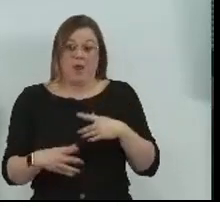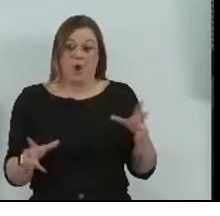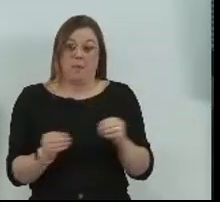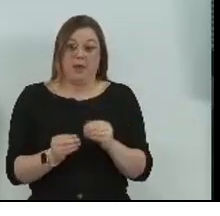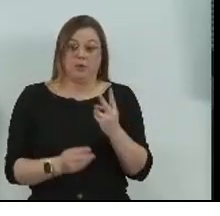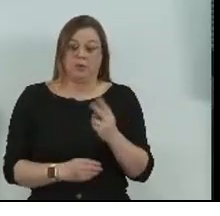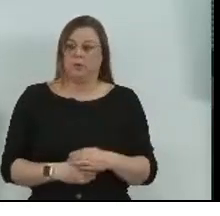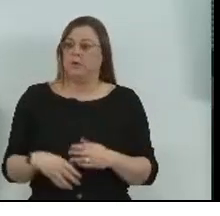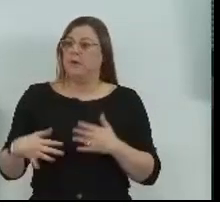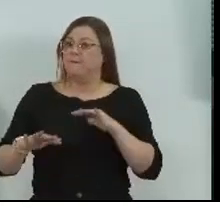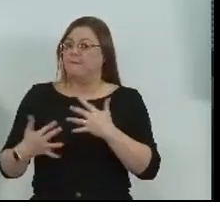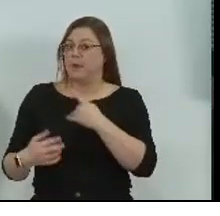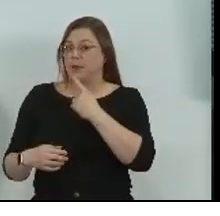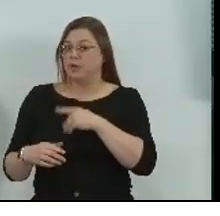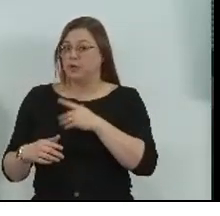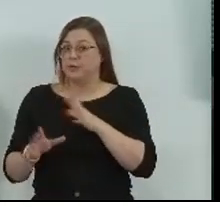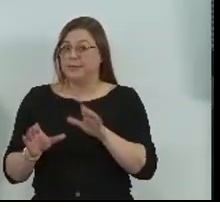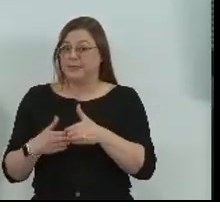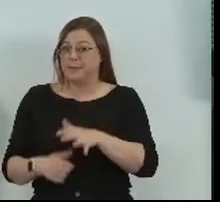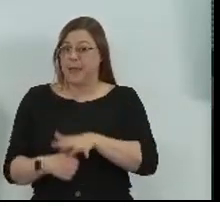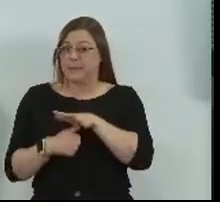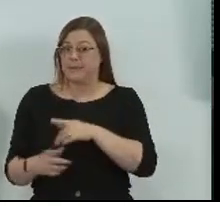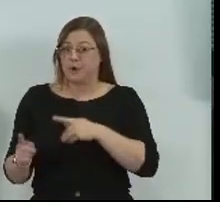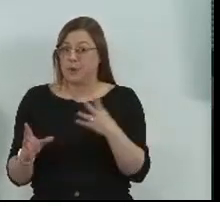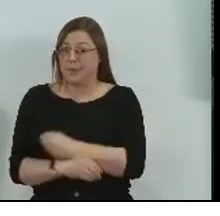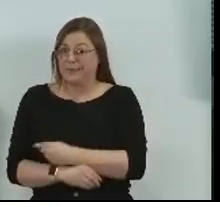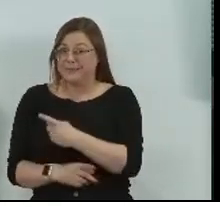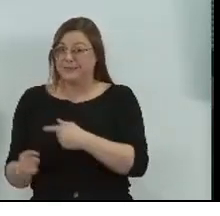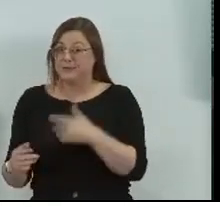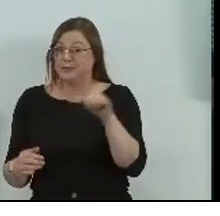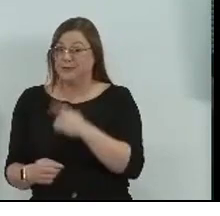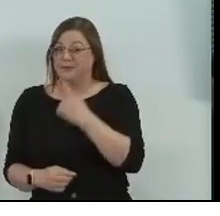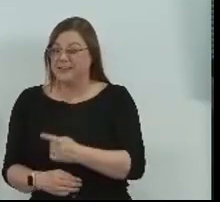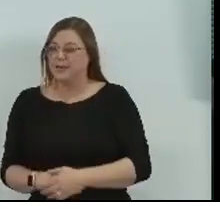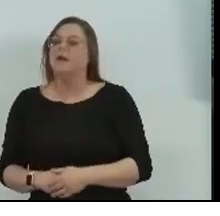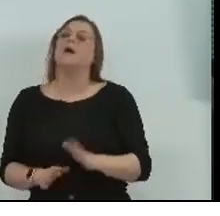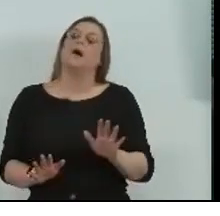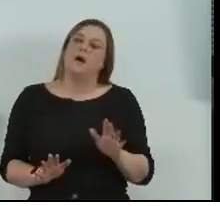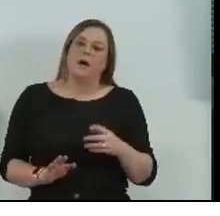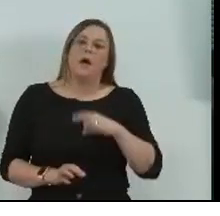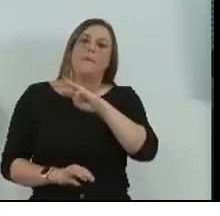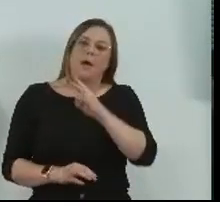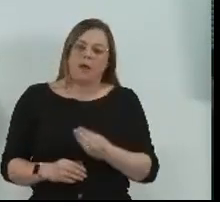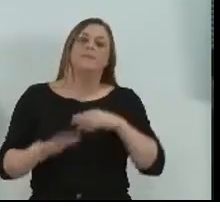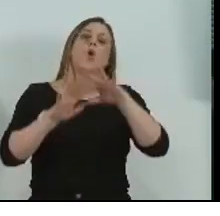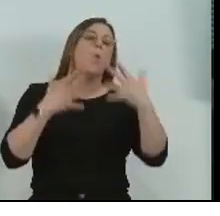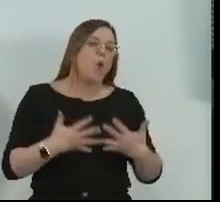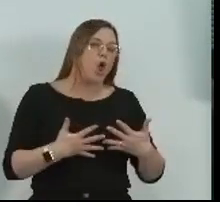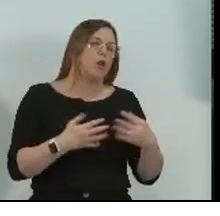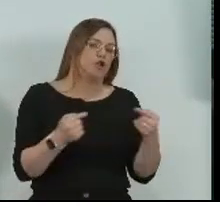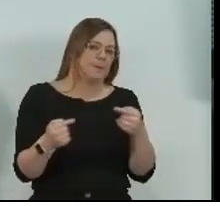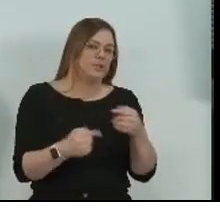You didn't mention you were a team captain. That's the bit you meant, not actually the Paralympics at the World Championship television.